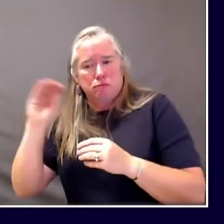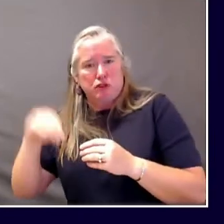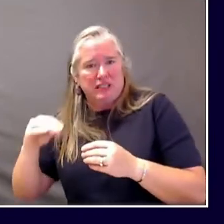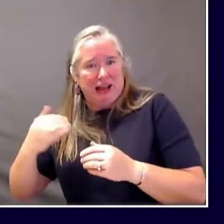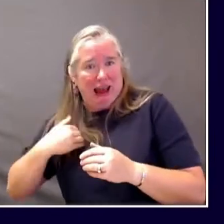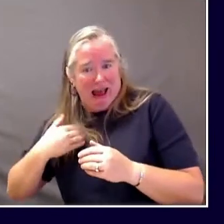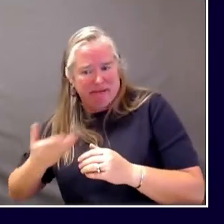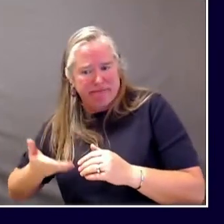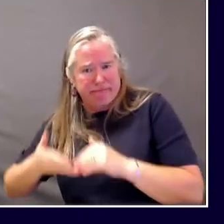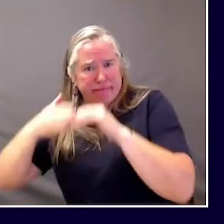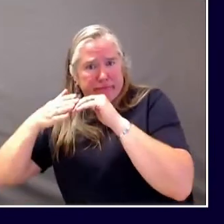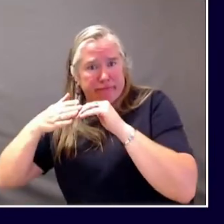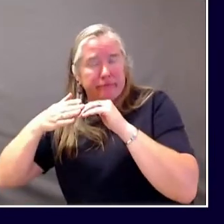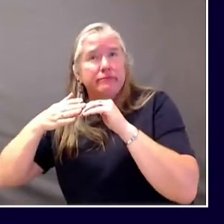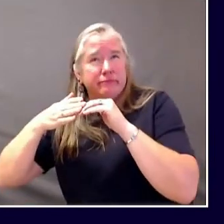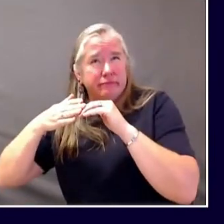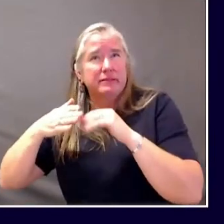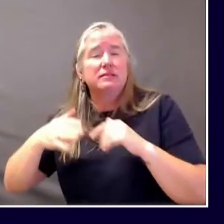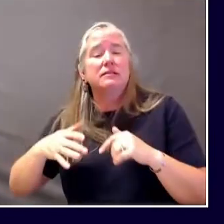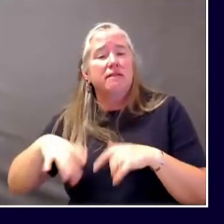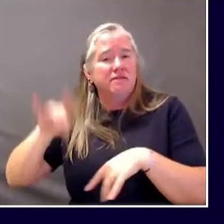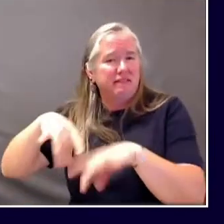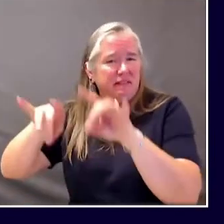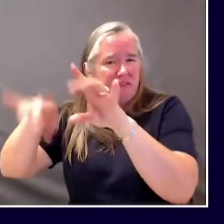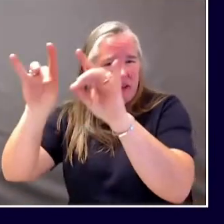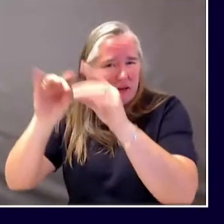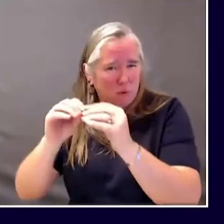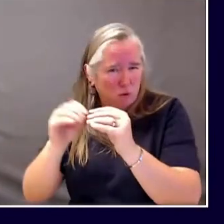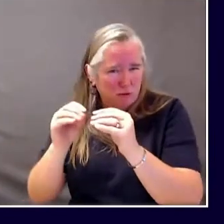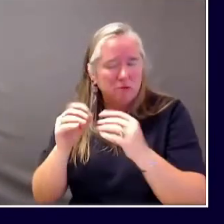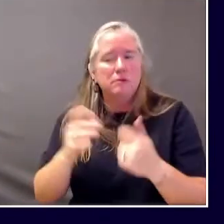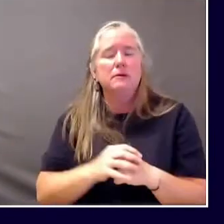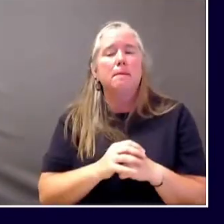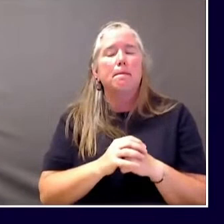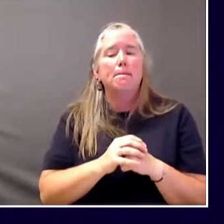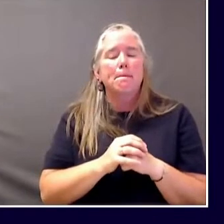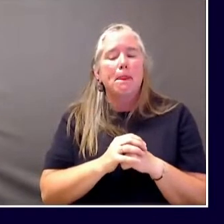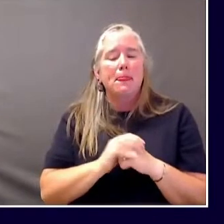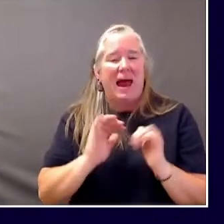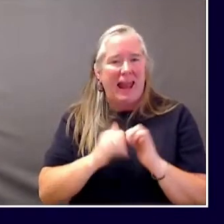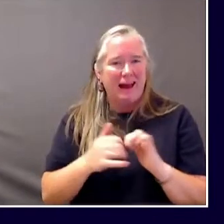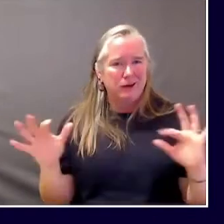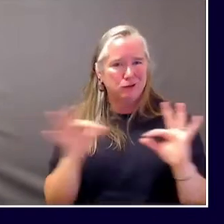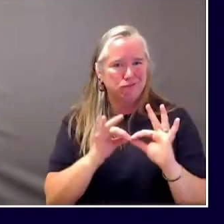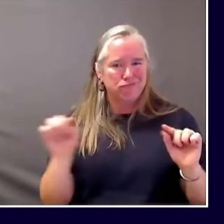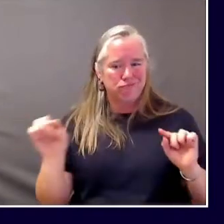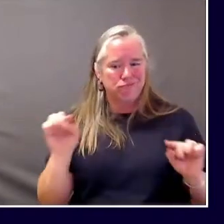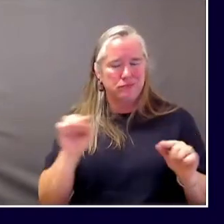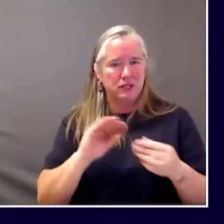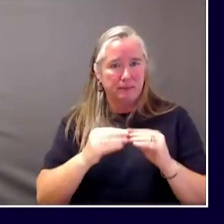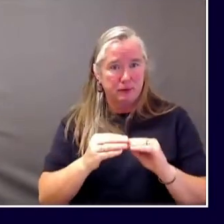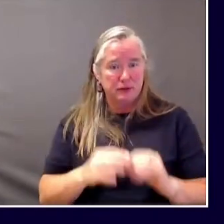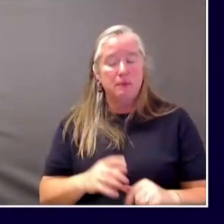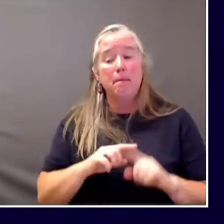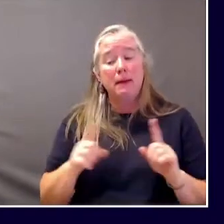and without going into the all the nitty gritty what I will say